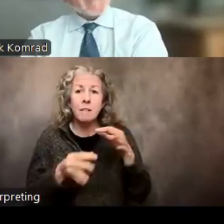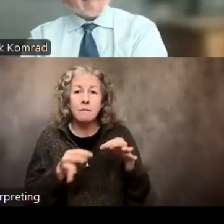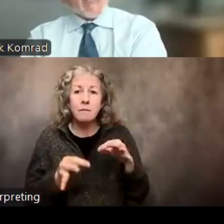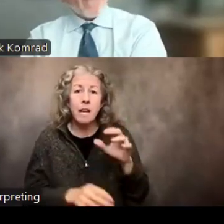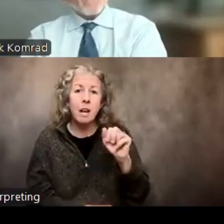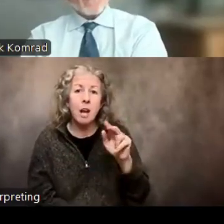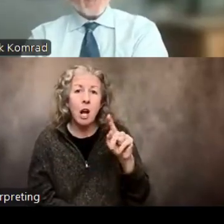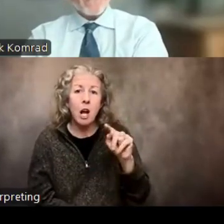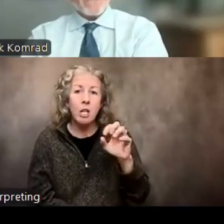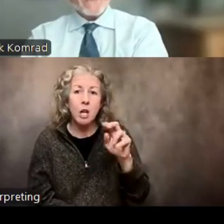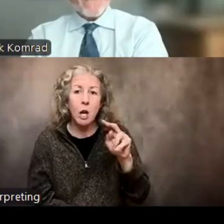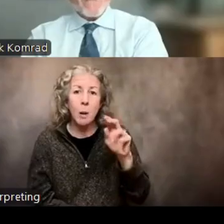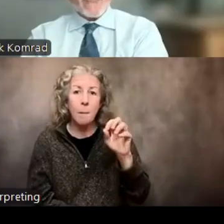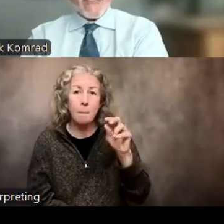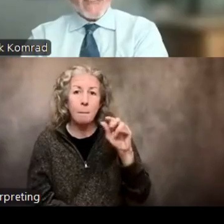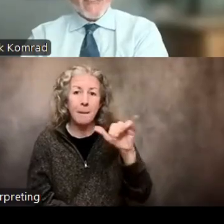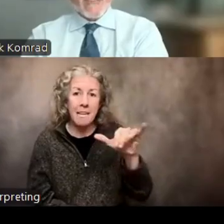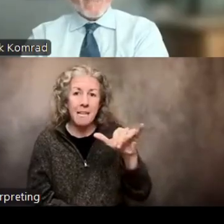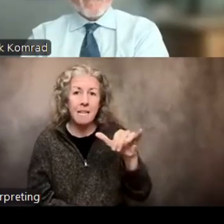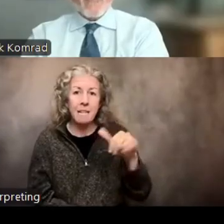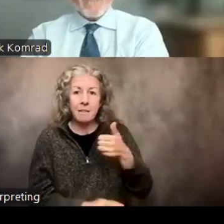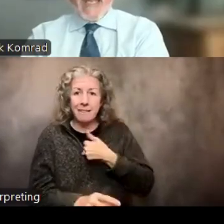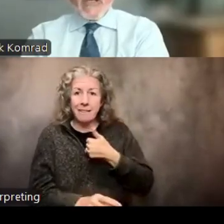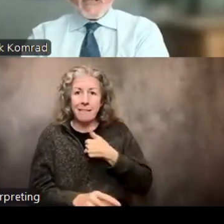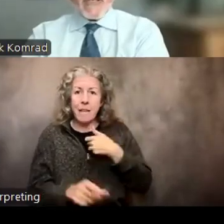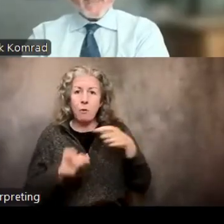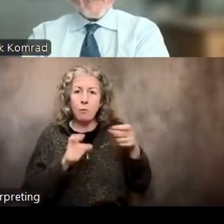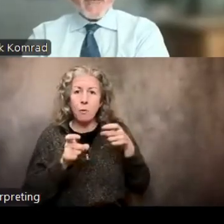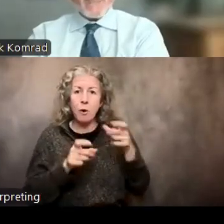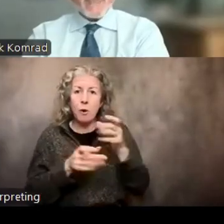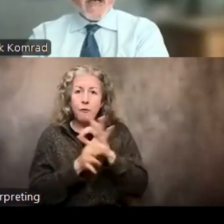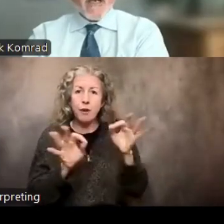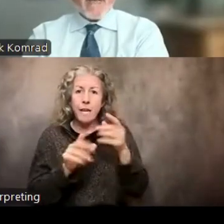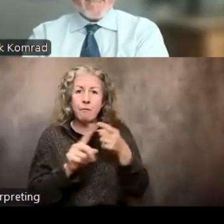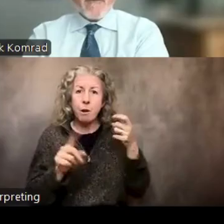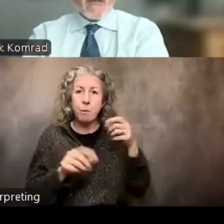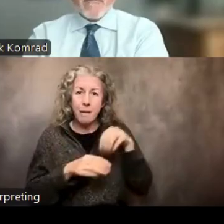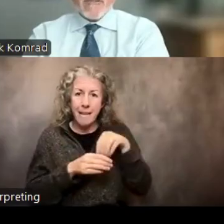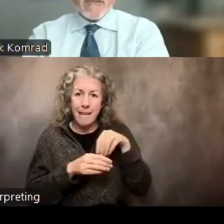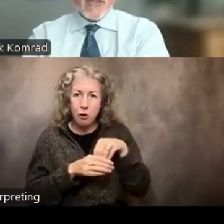self rule that is free from both inner interference by, excuse